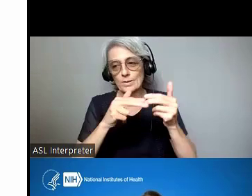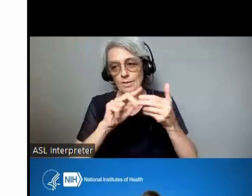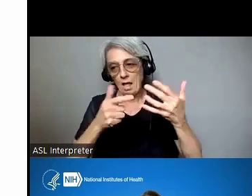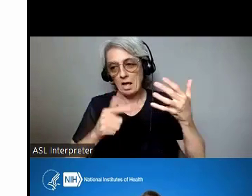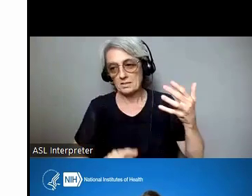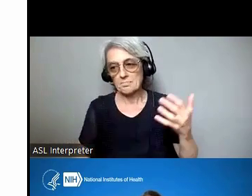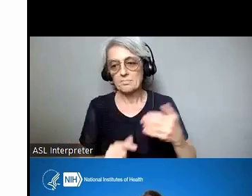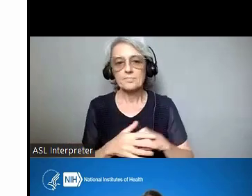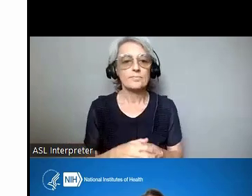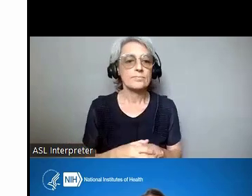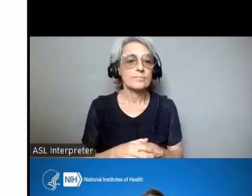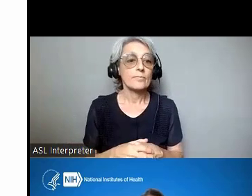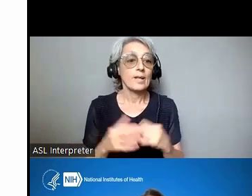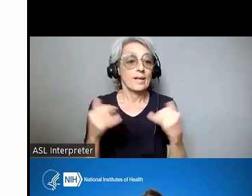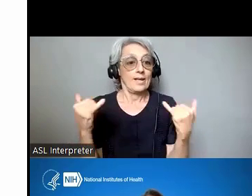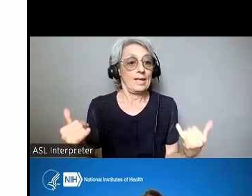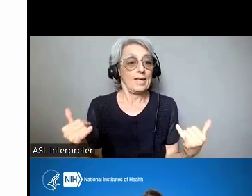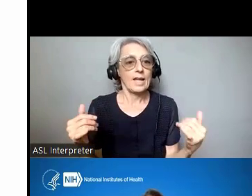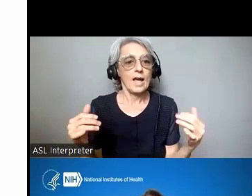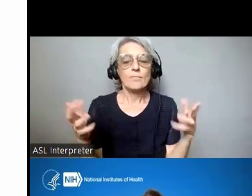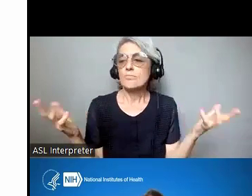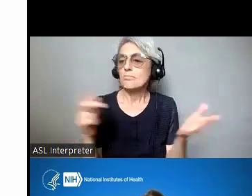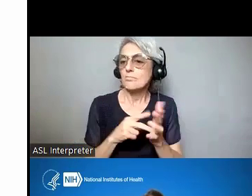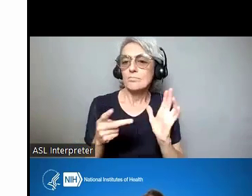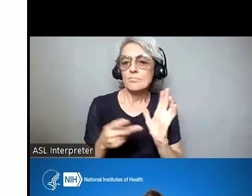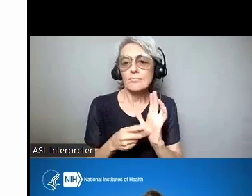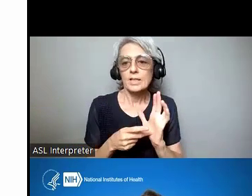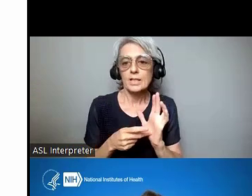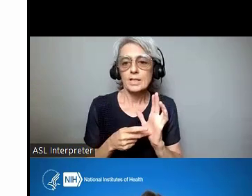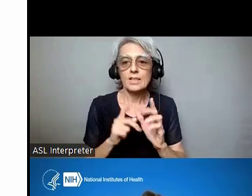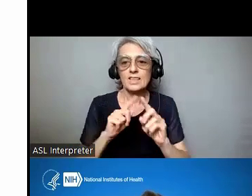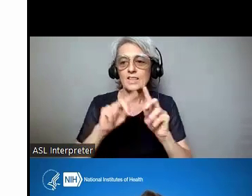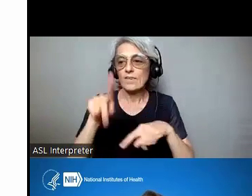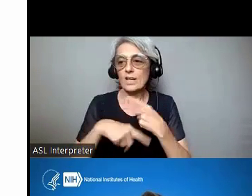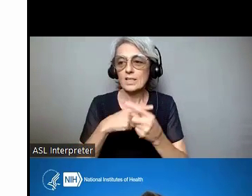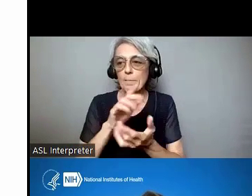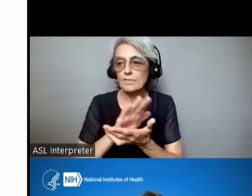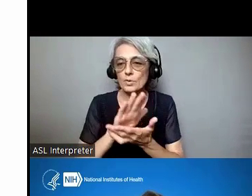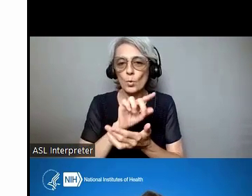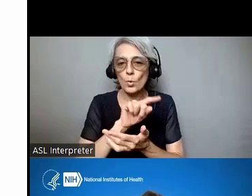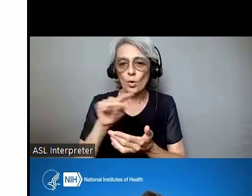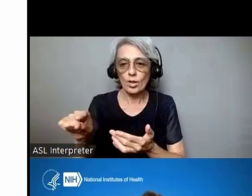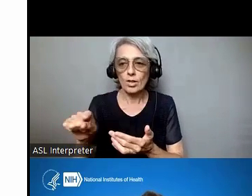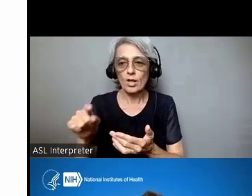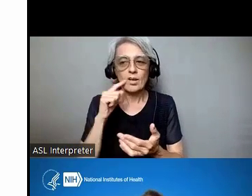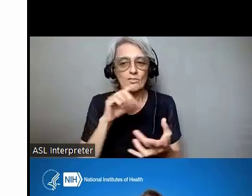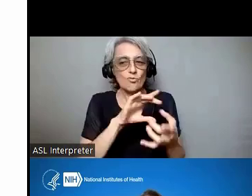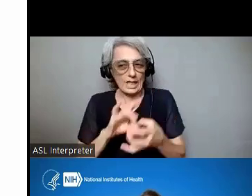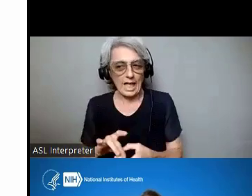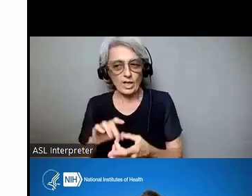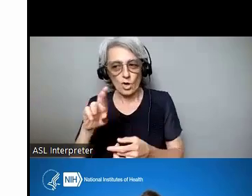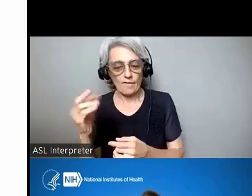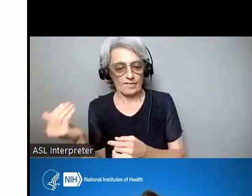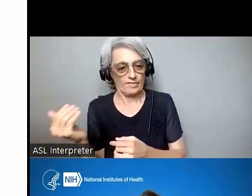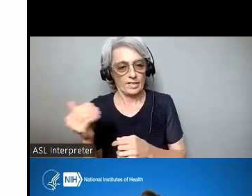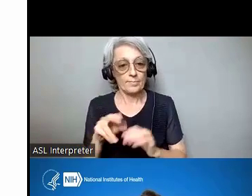So, let's now define what is meant by the different types of schools for the purposes of the R15. Undergraduate-focused schools